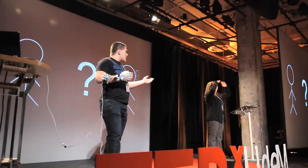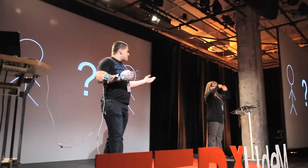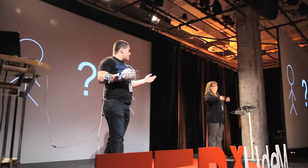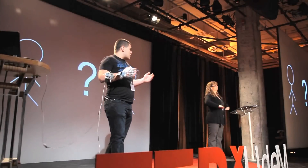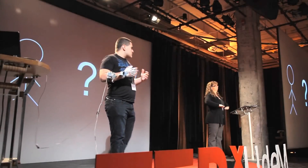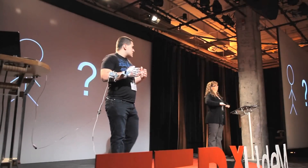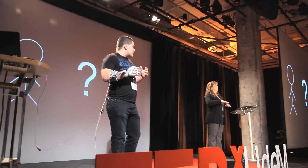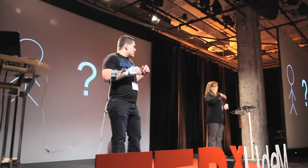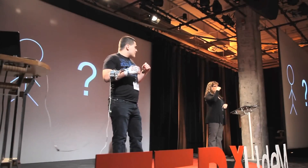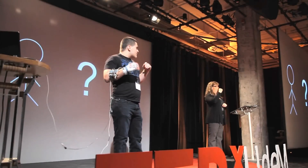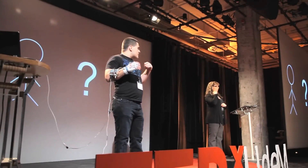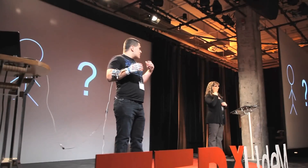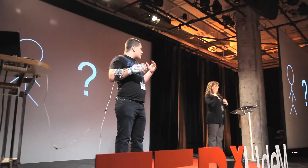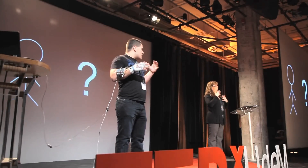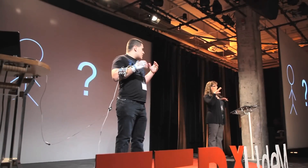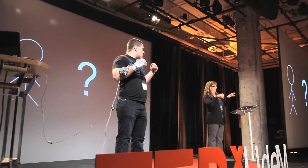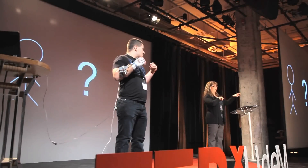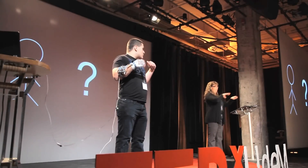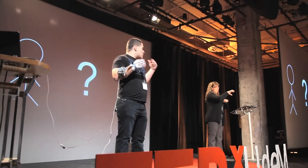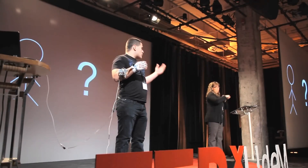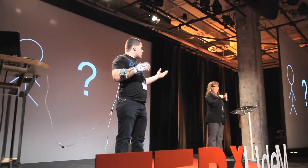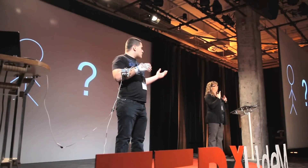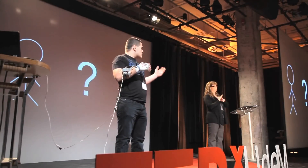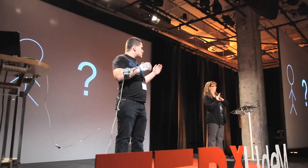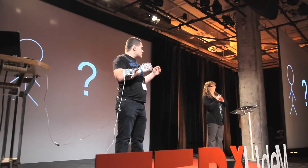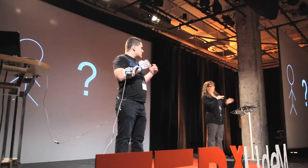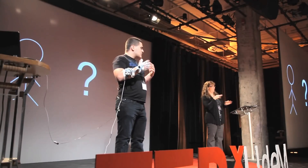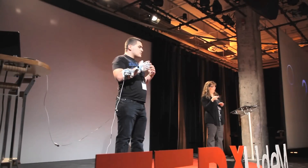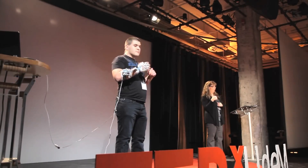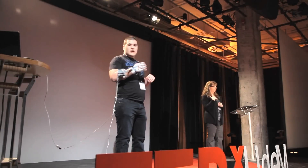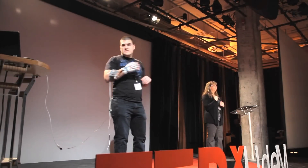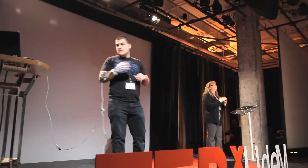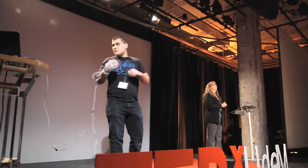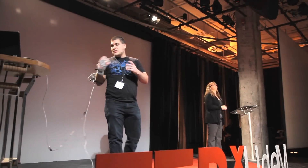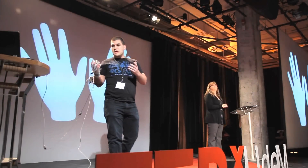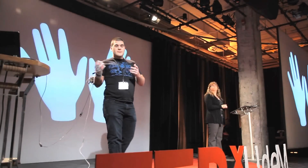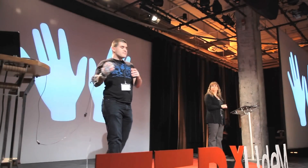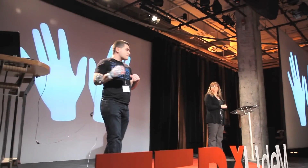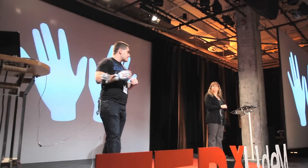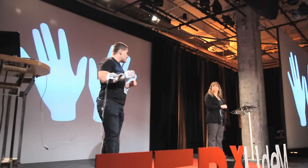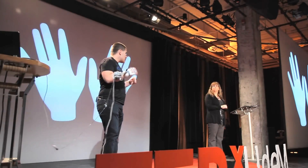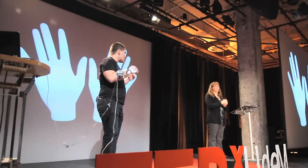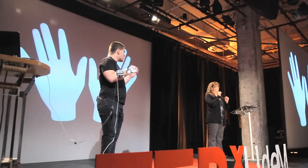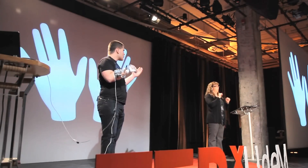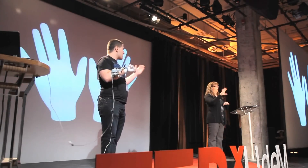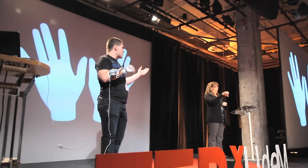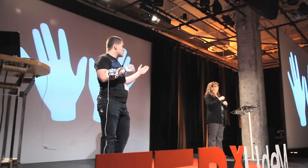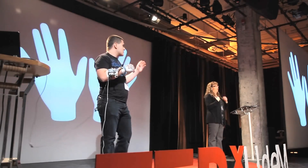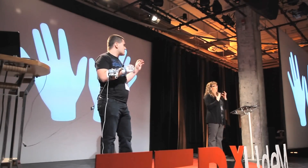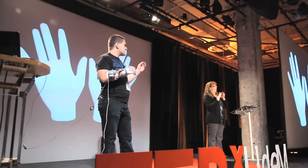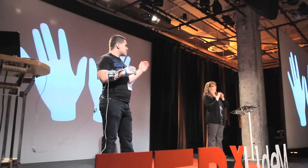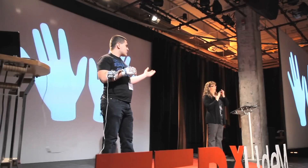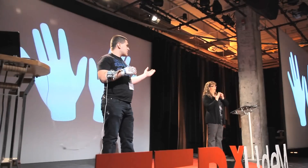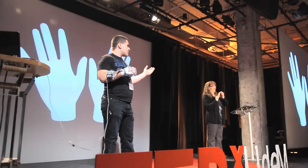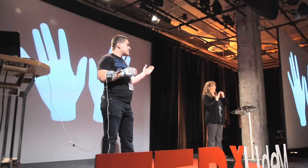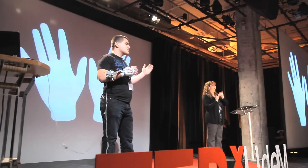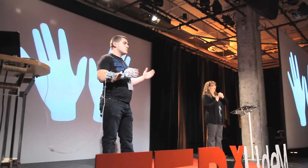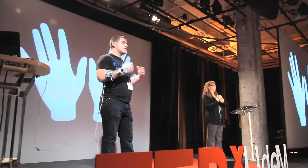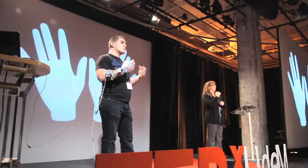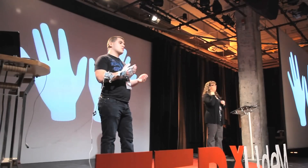As she mainly uses her hands to communicate, working with gloves makes good sense.